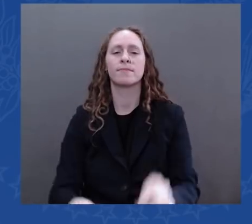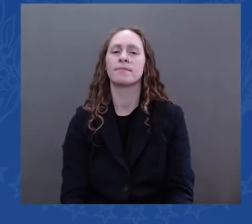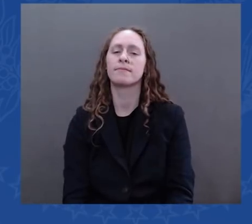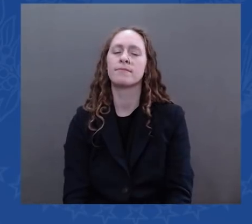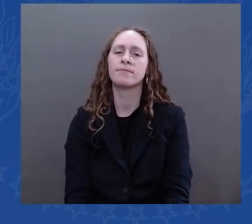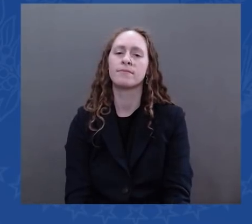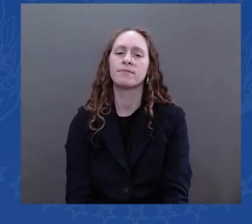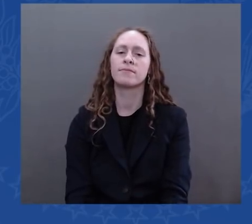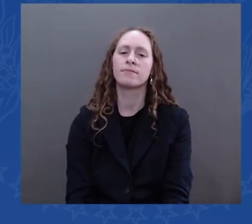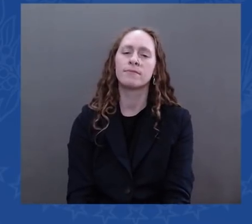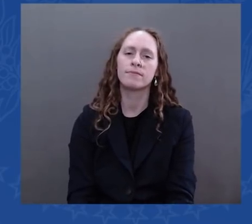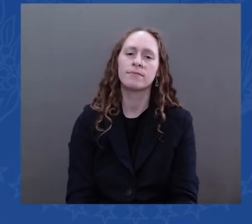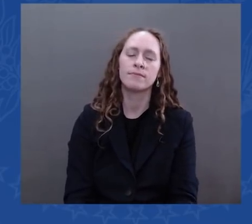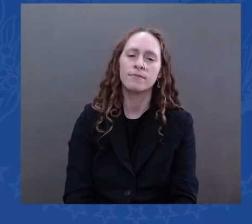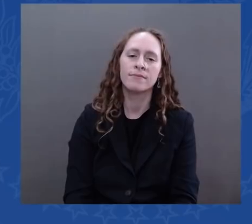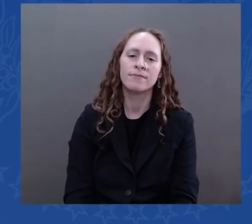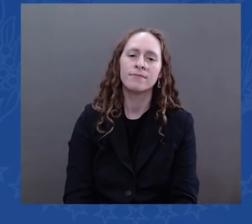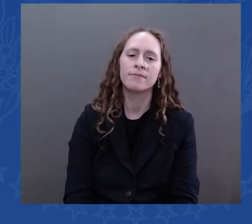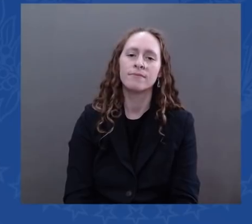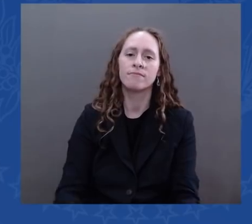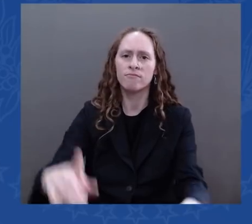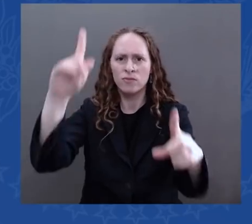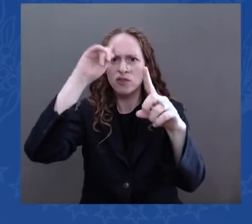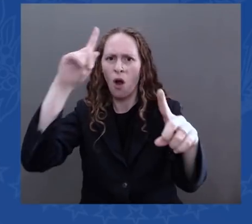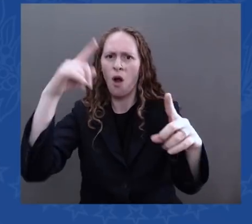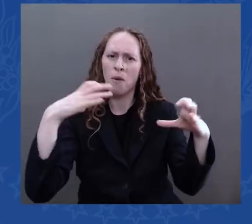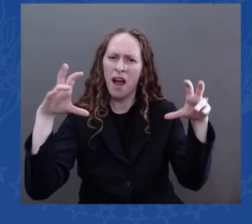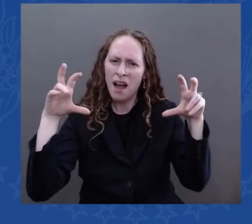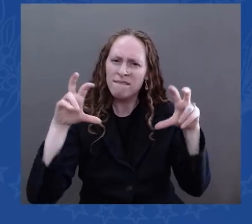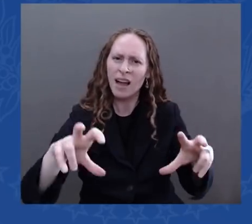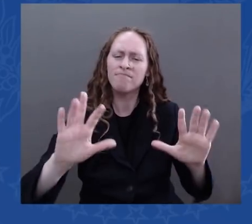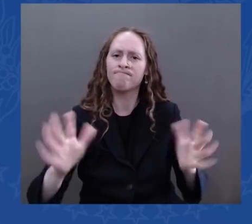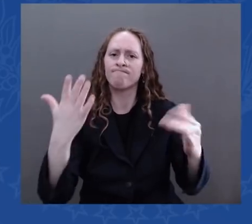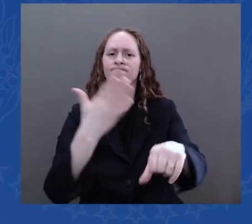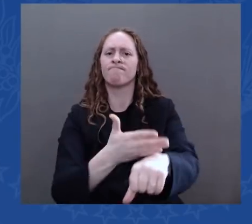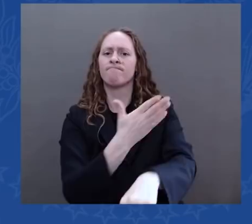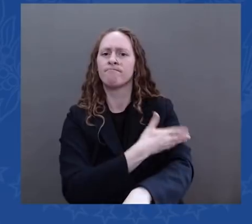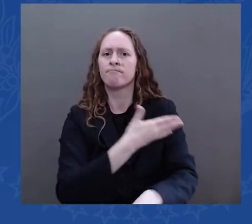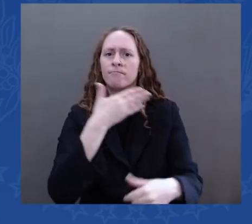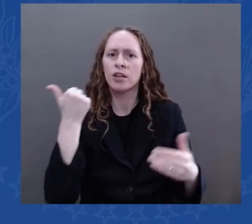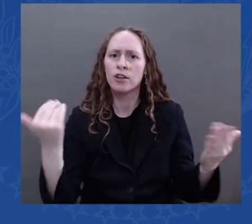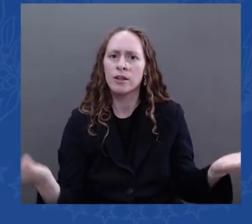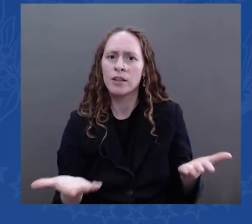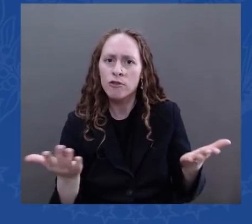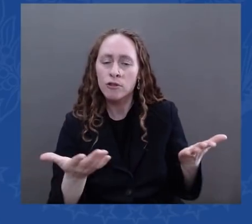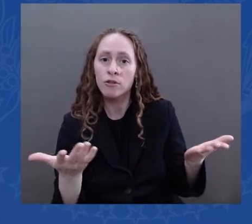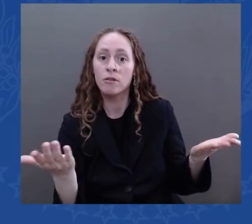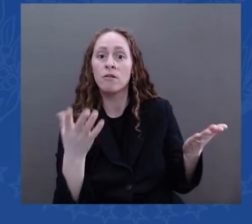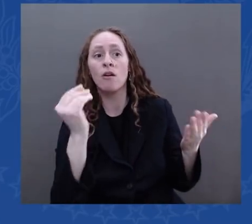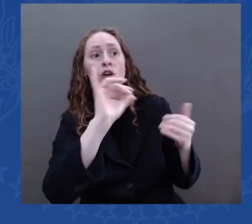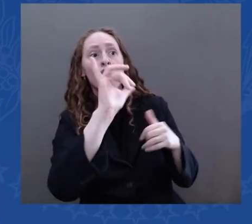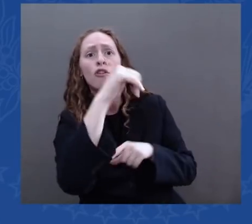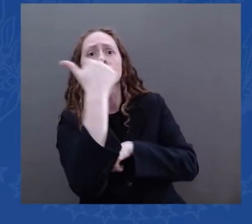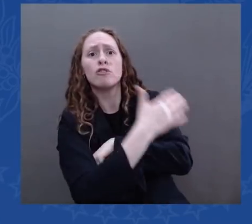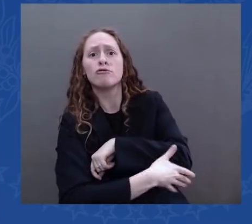and abroad by modernizing our capabilities in both areas, and an unprecedented commitment to building an economy